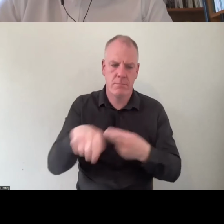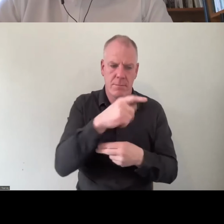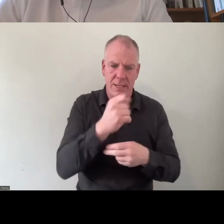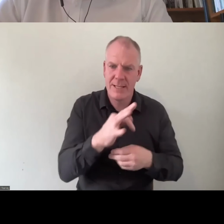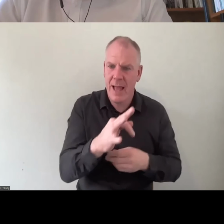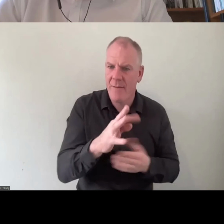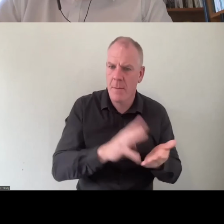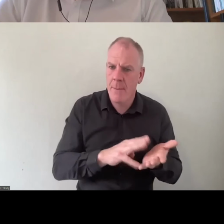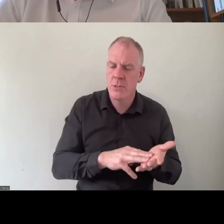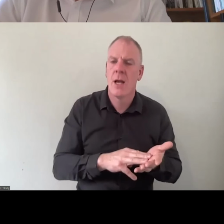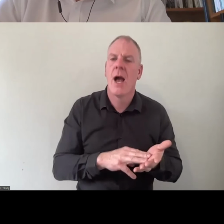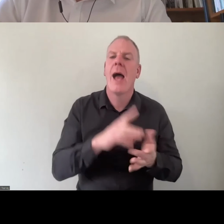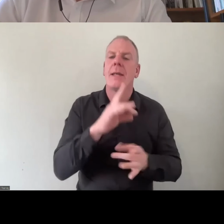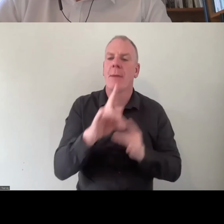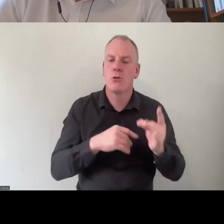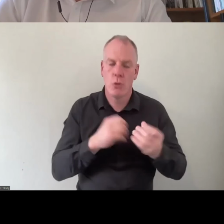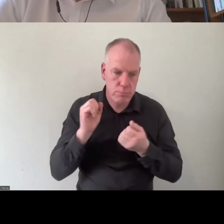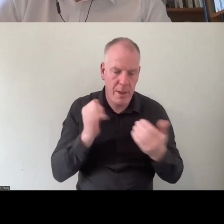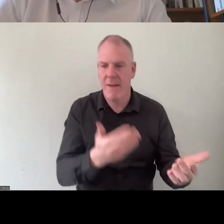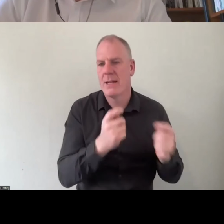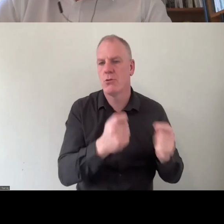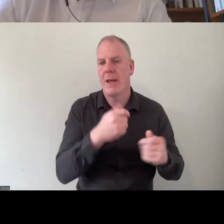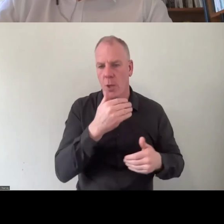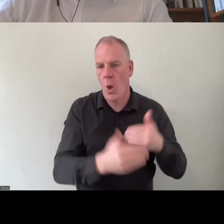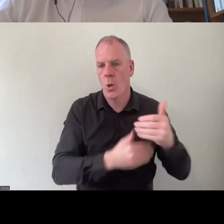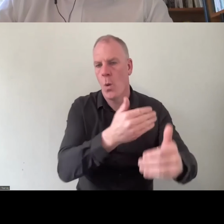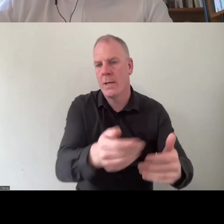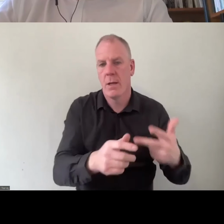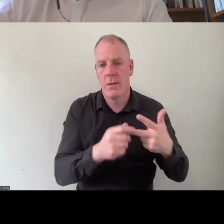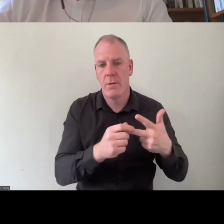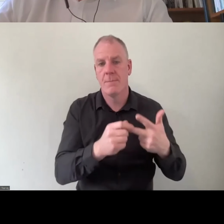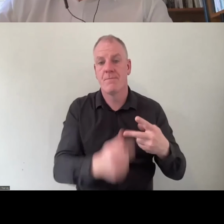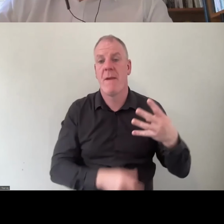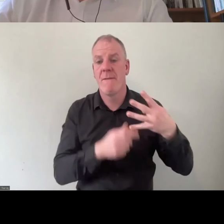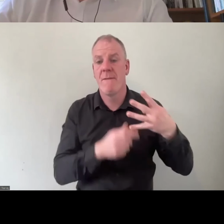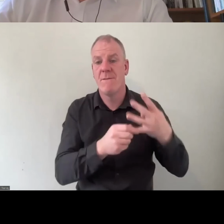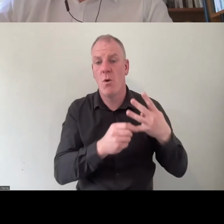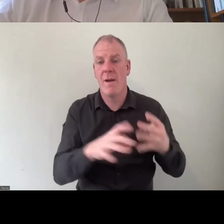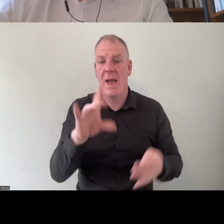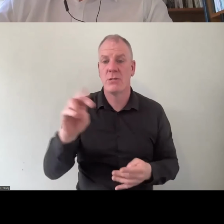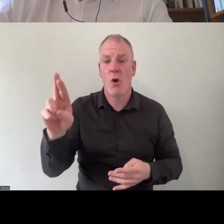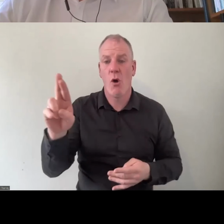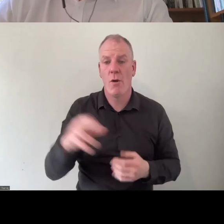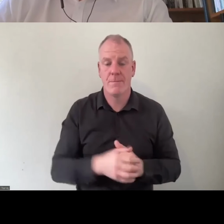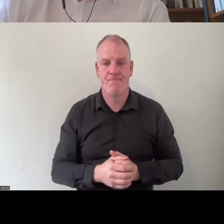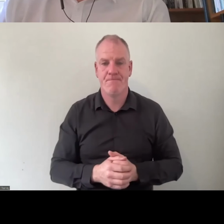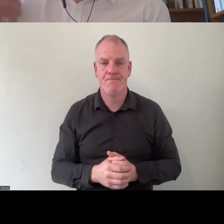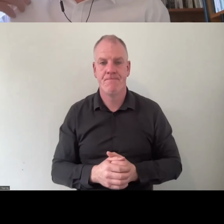and make sure that you roll out training on an ongoing basis. Number four is HR and it's really looking at